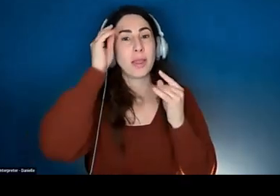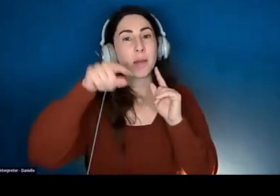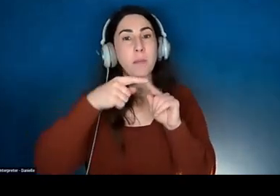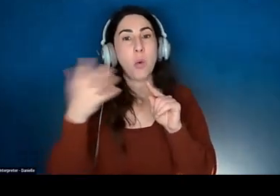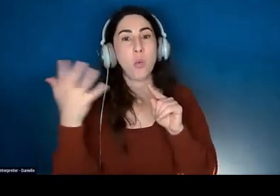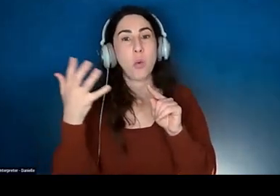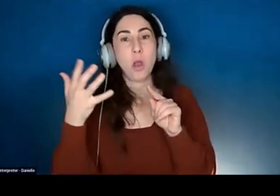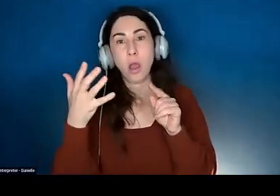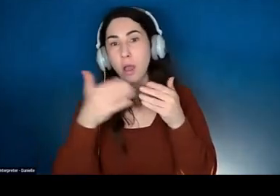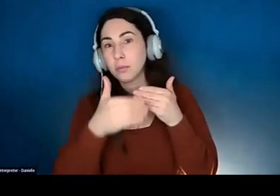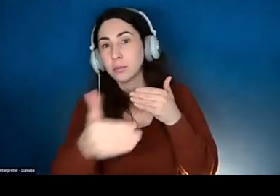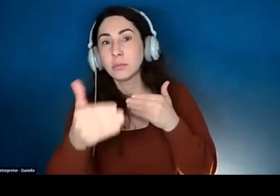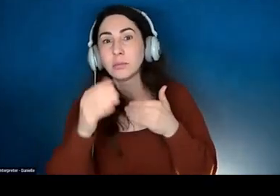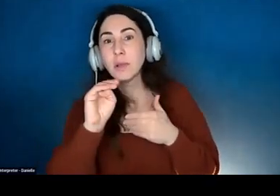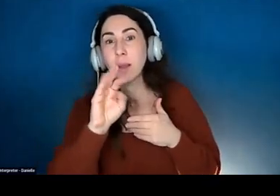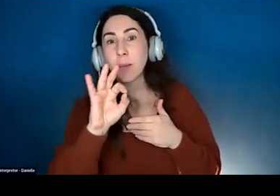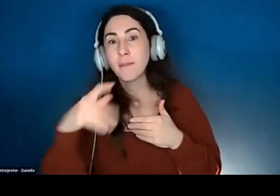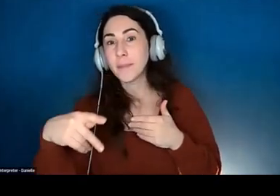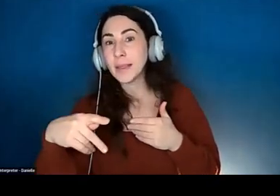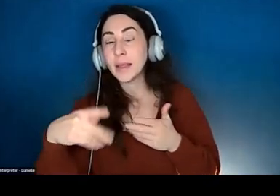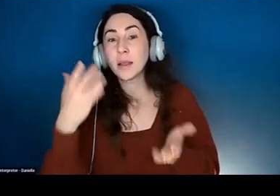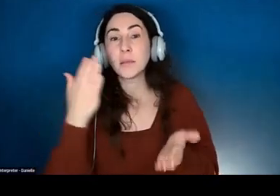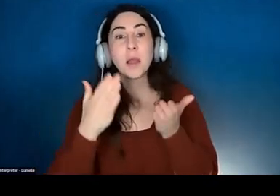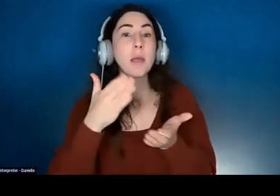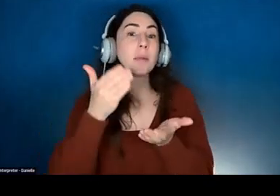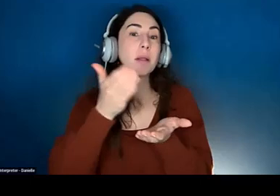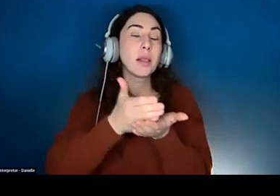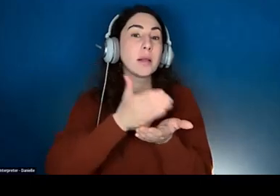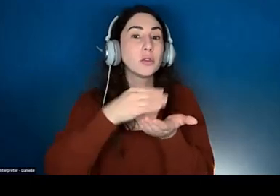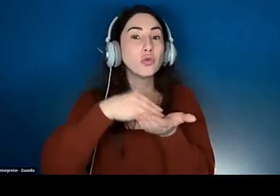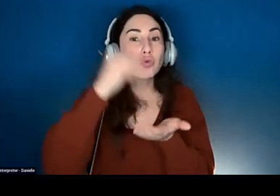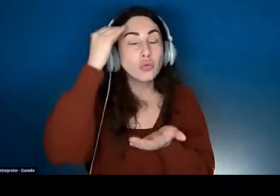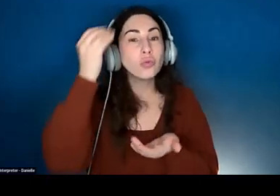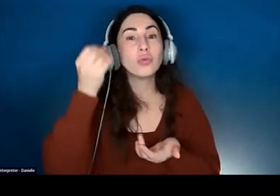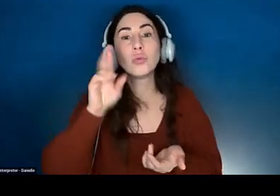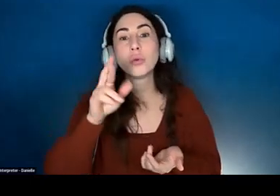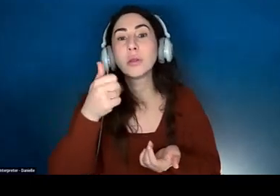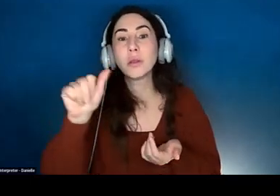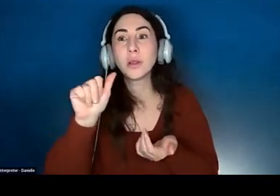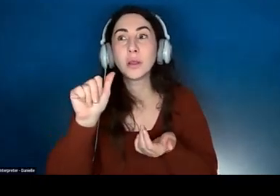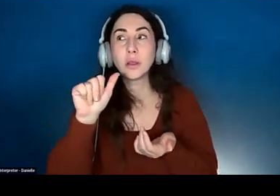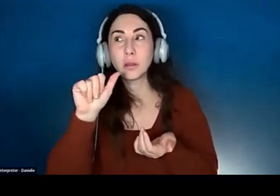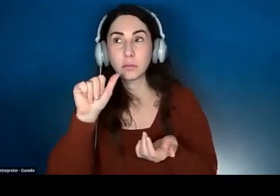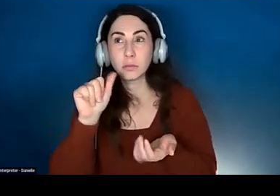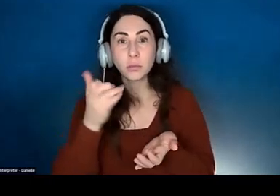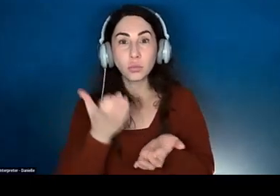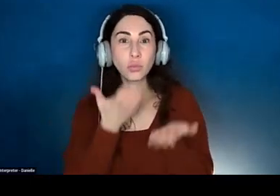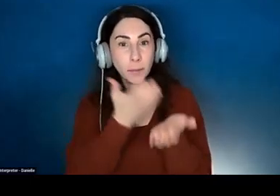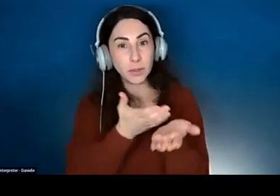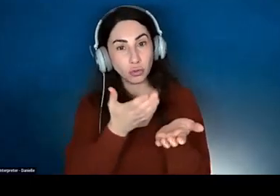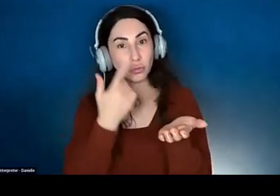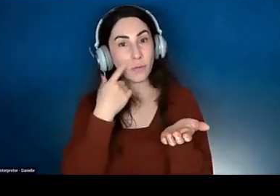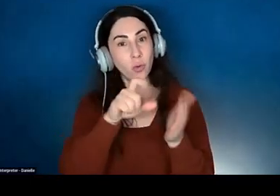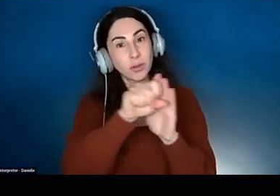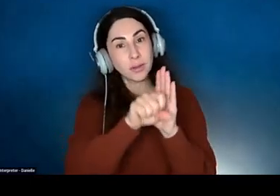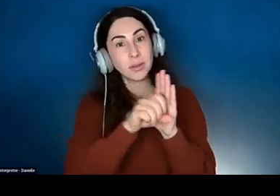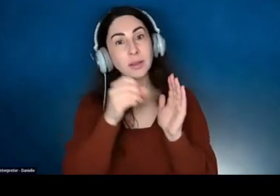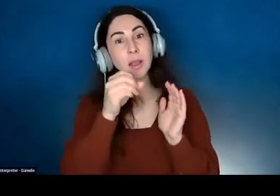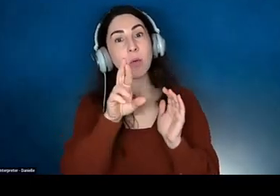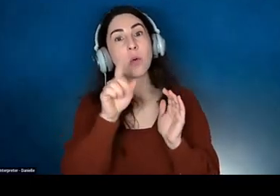MFP? This could be lessons learned or possibly recommendations for states or advocates' next steps.